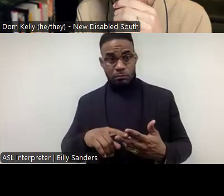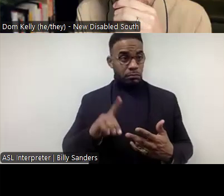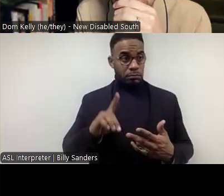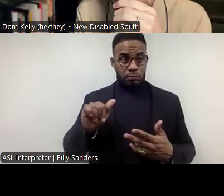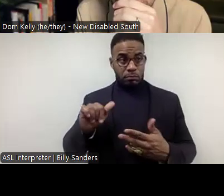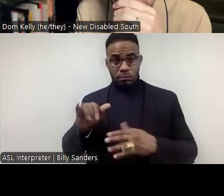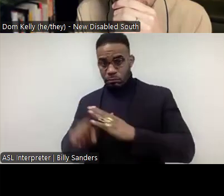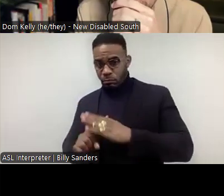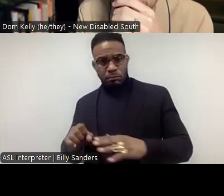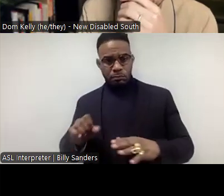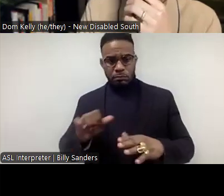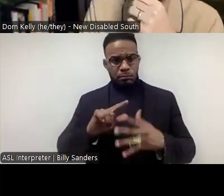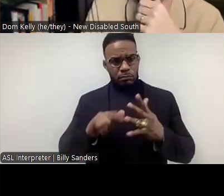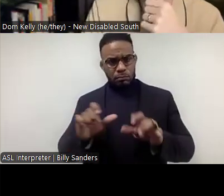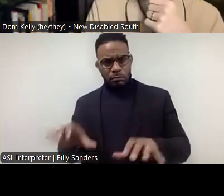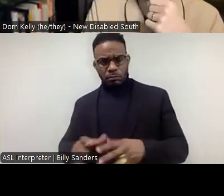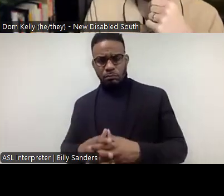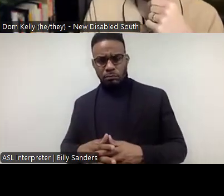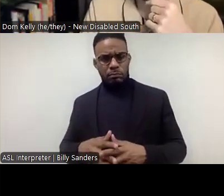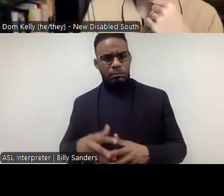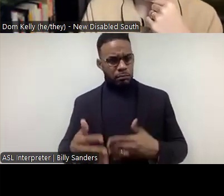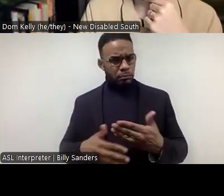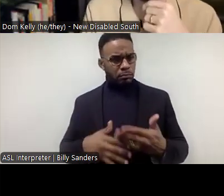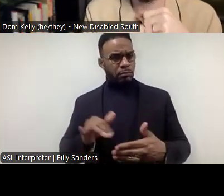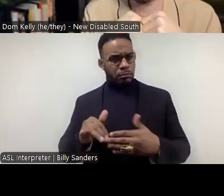what organizations like ours, like APD, New Disabled South,